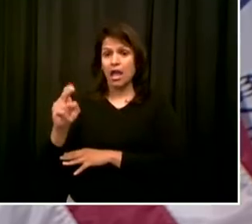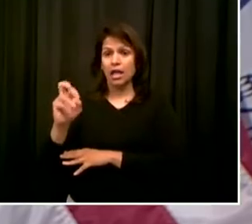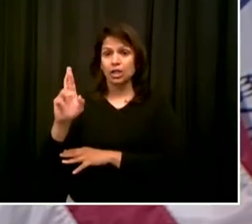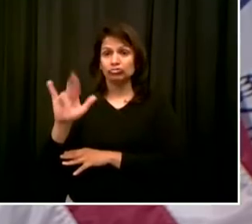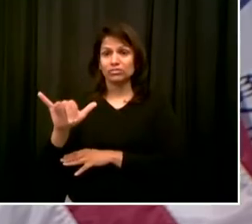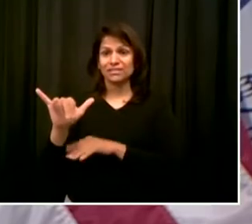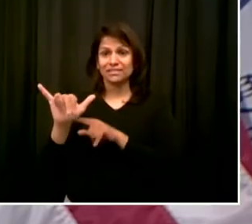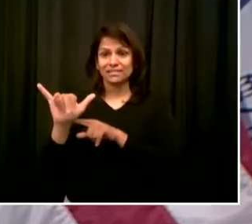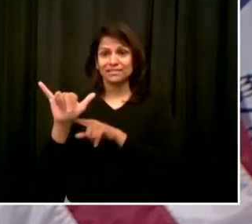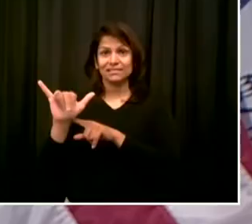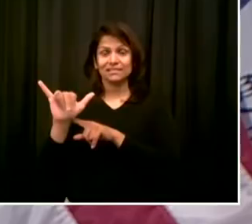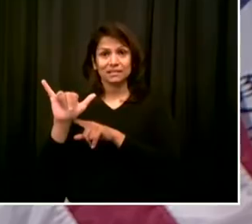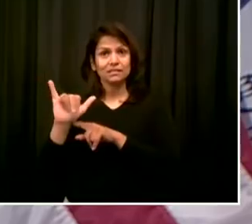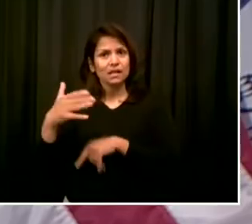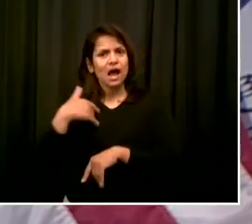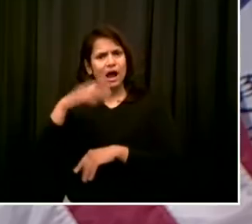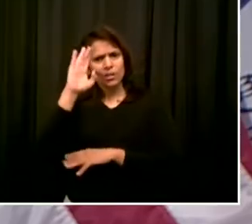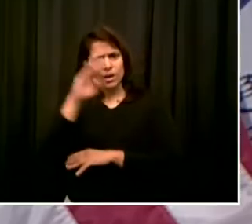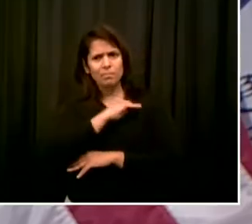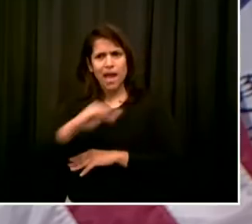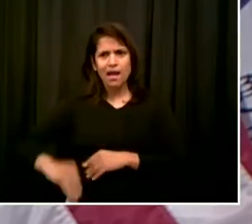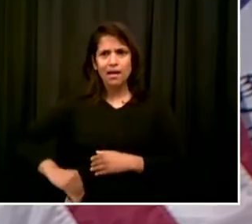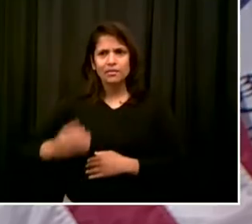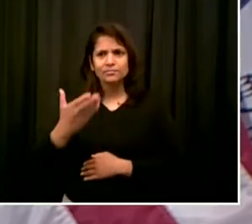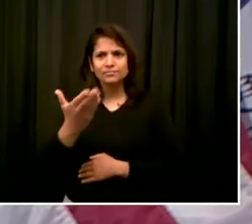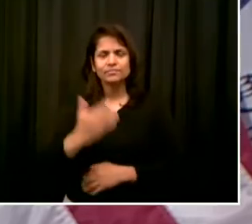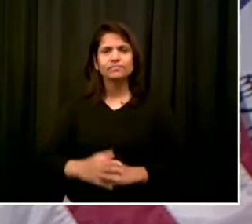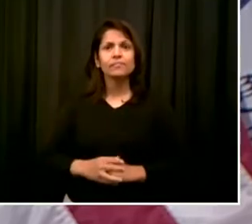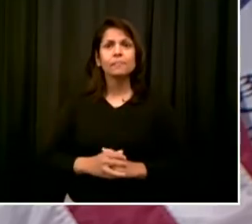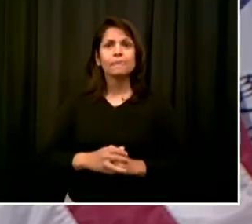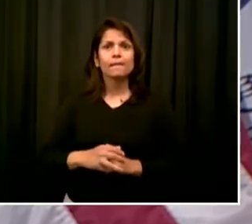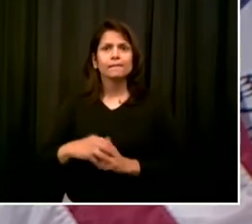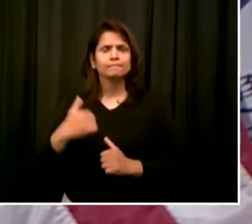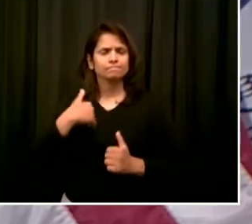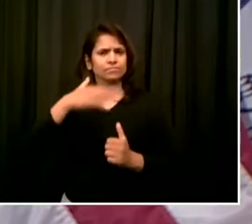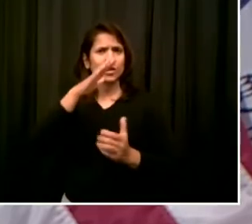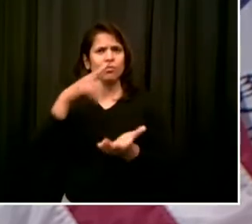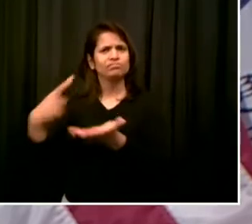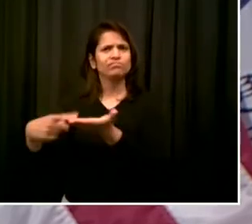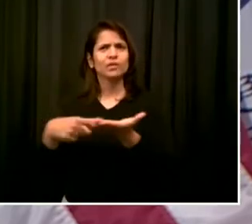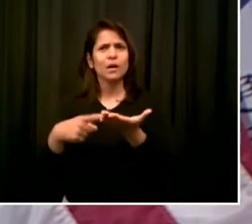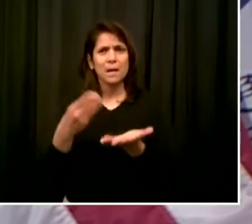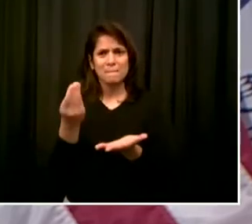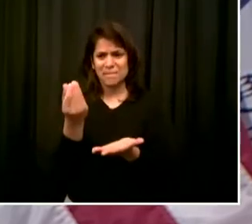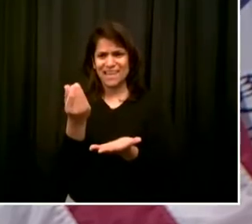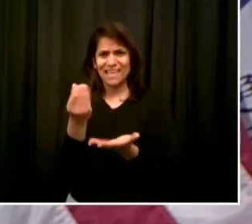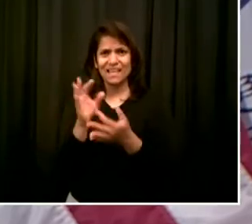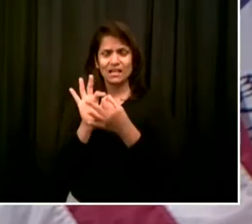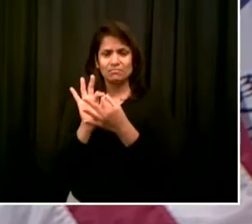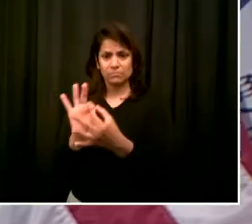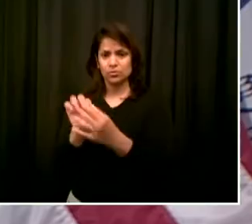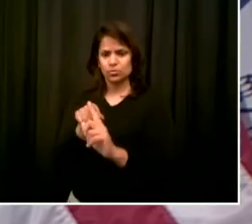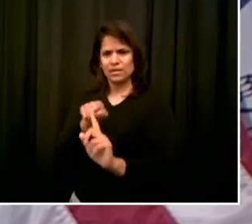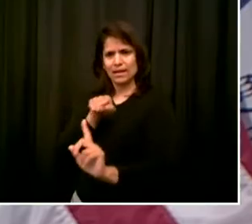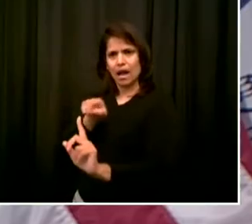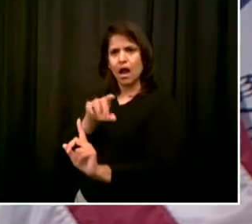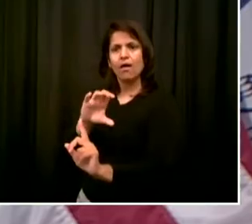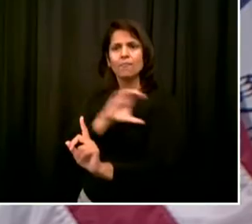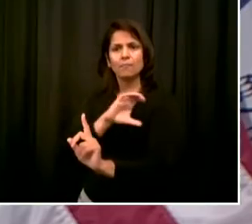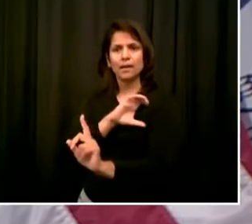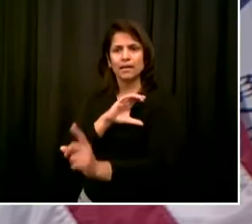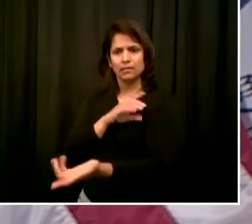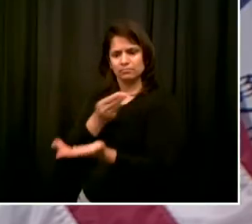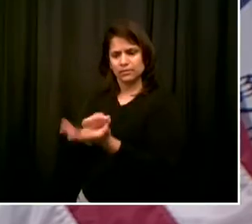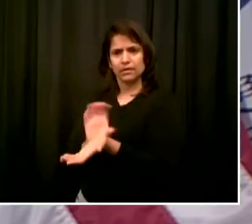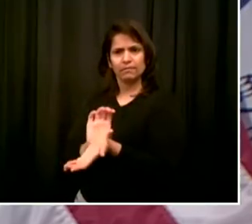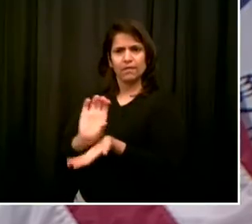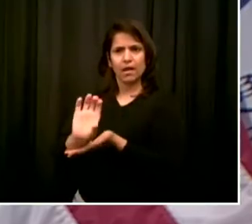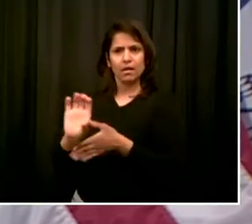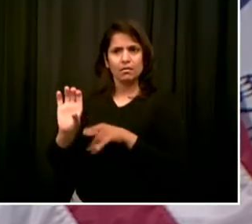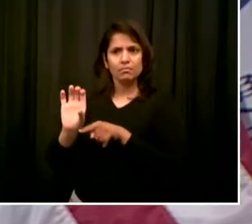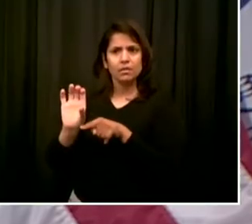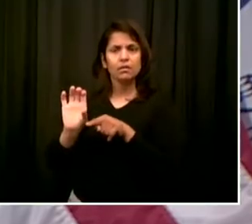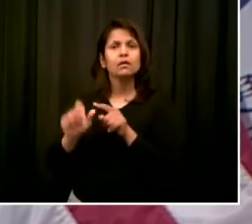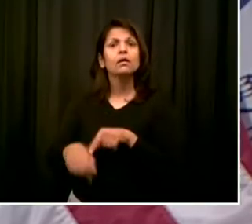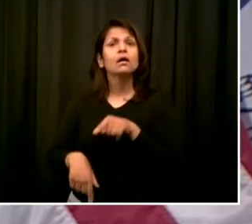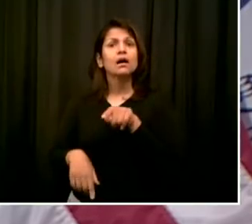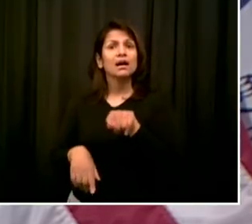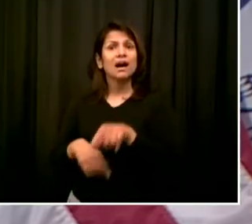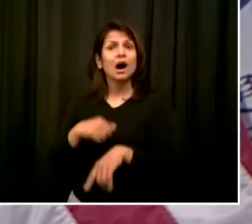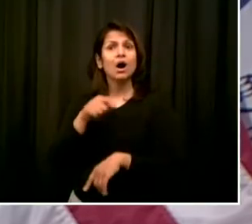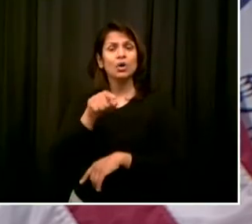I HAVE FAITH IN YOU, HENRY.